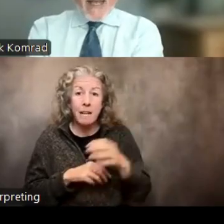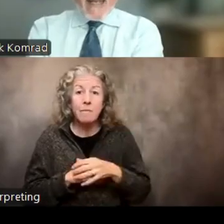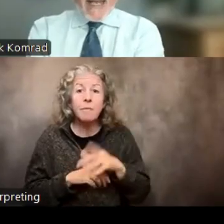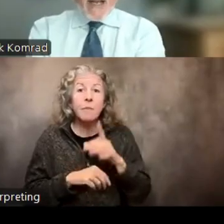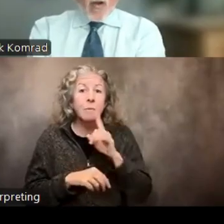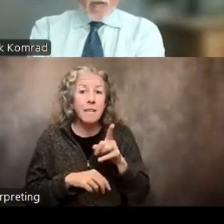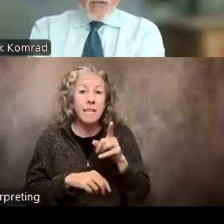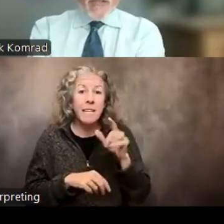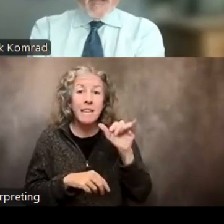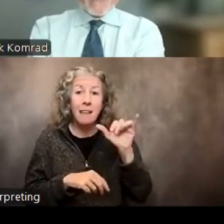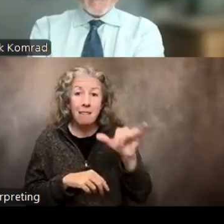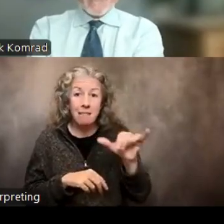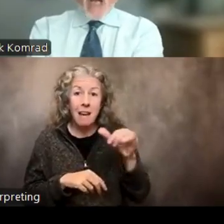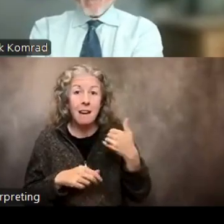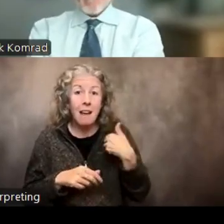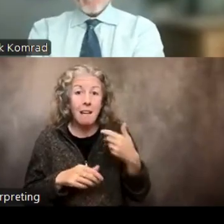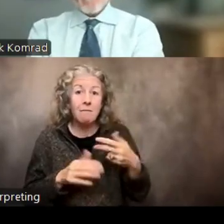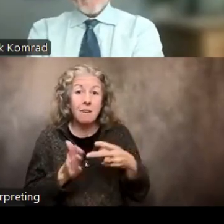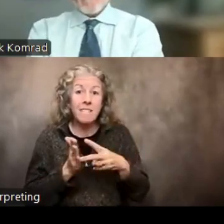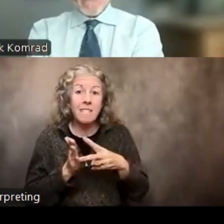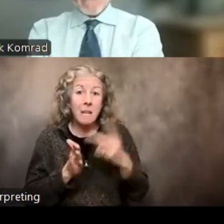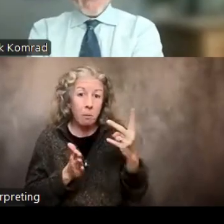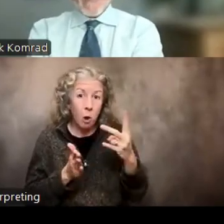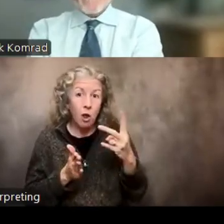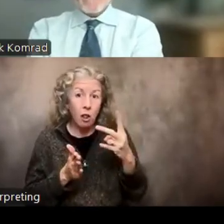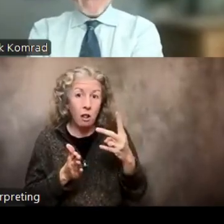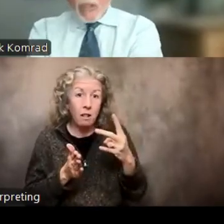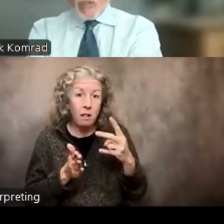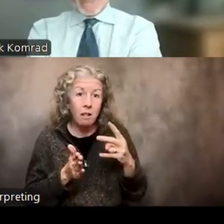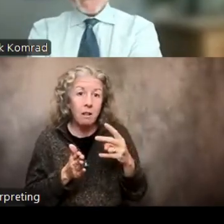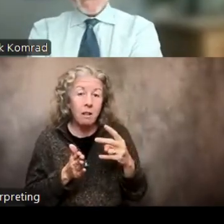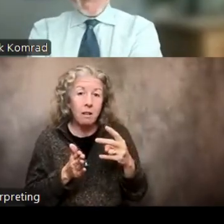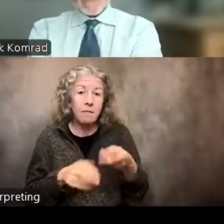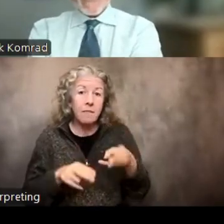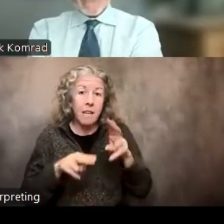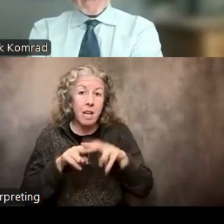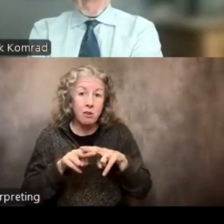has had almost double the rate of increase in their suicide